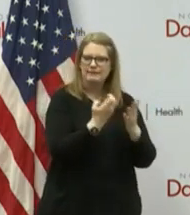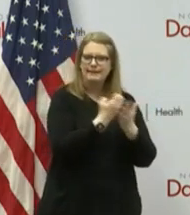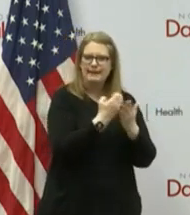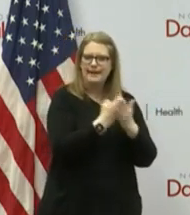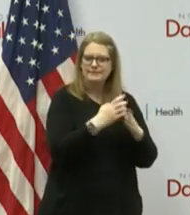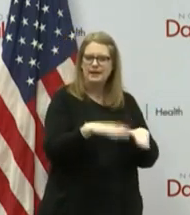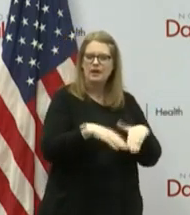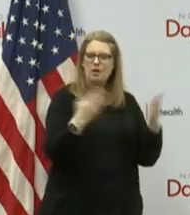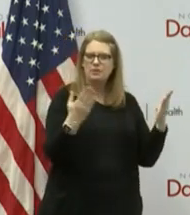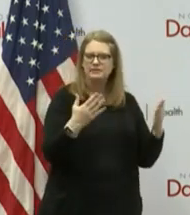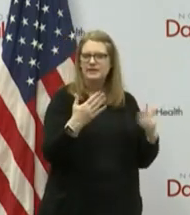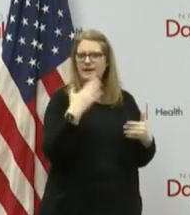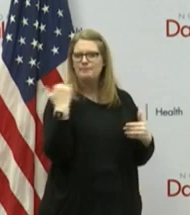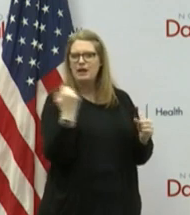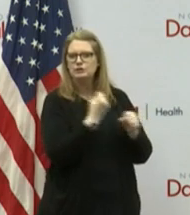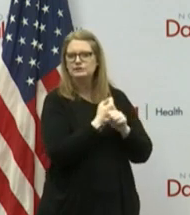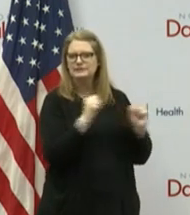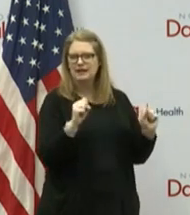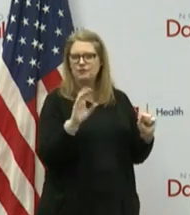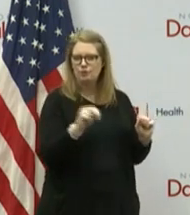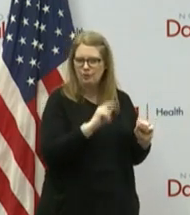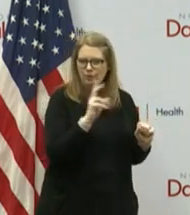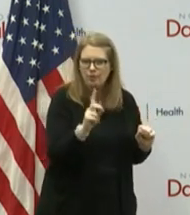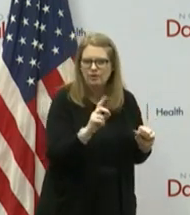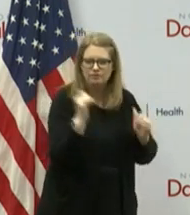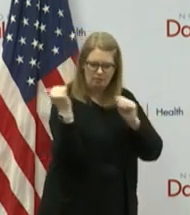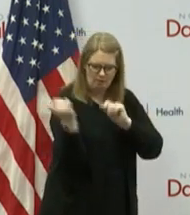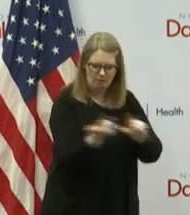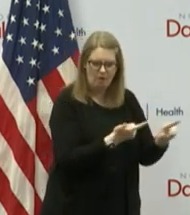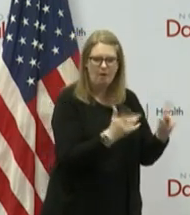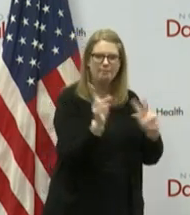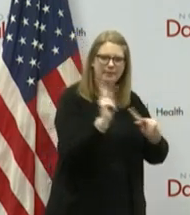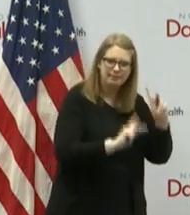DID WE RELEASE THESE GUIDELINES WITH A ROADMAP TO GETTING OUR